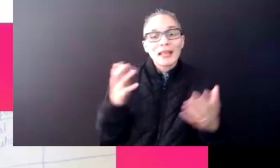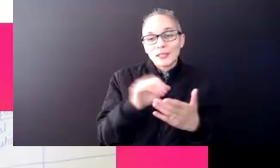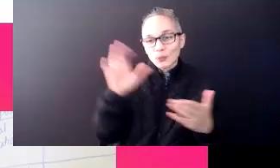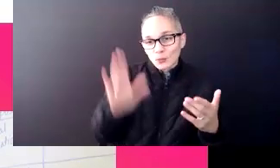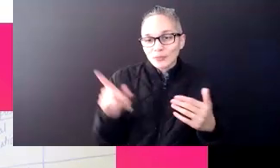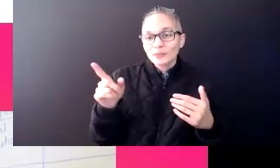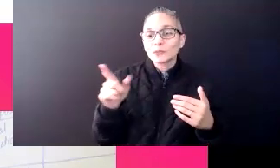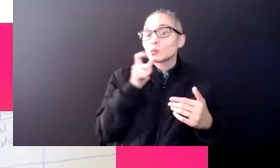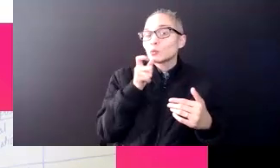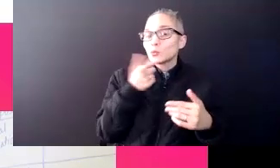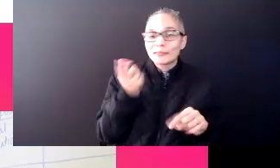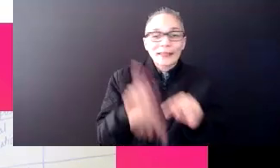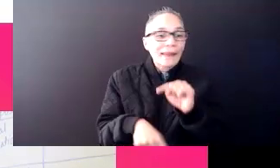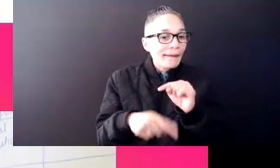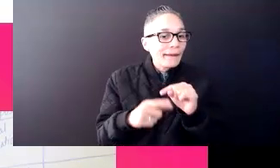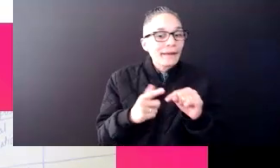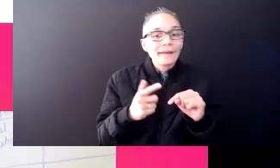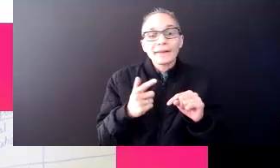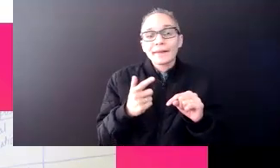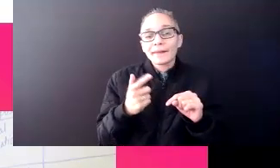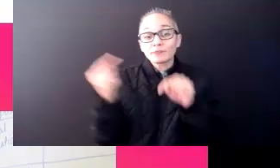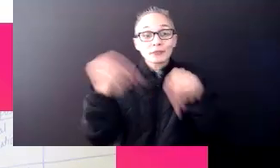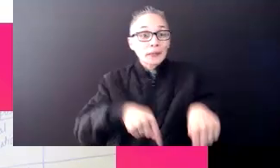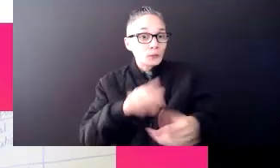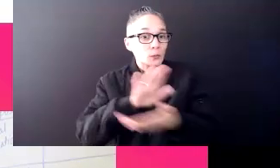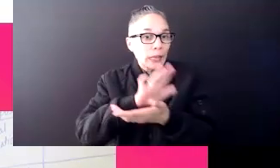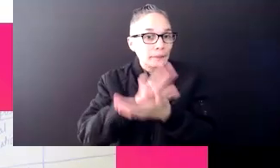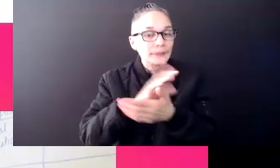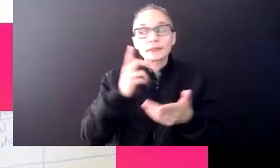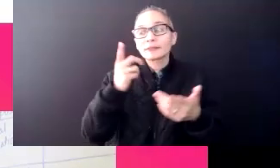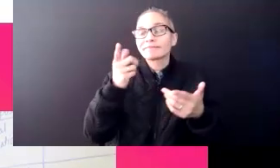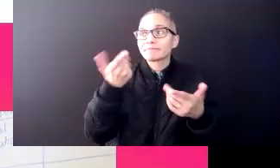who are unable to come to campus, they're taking our online classes.